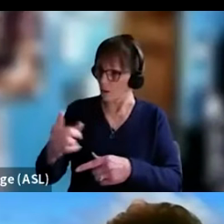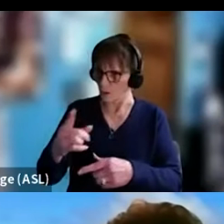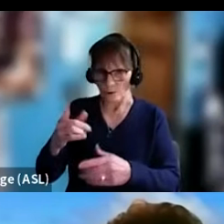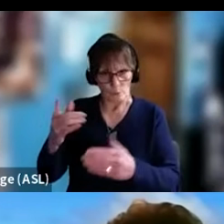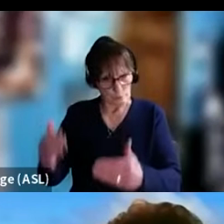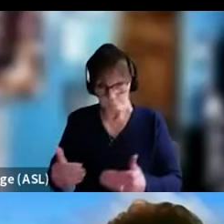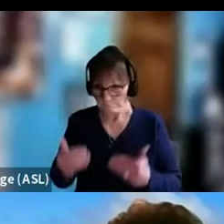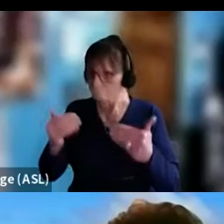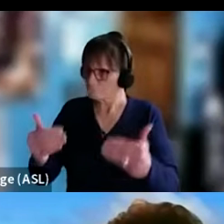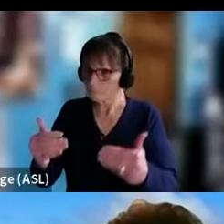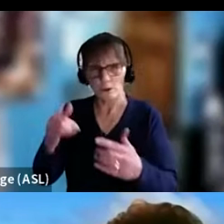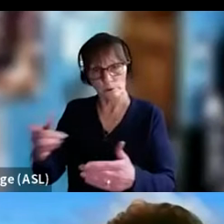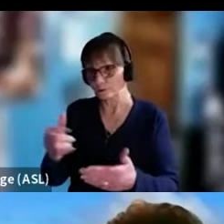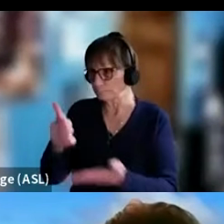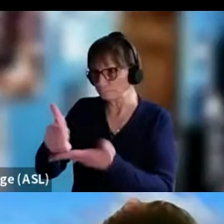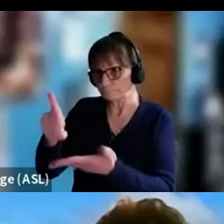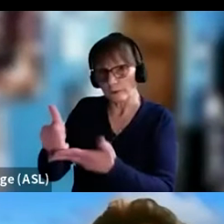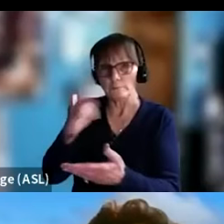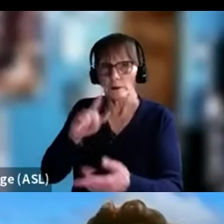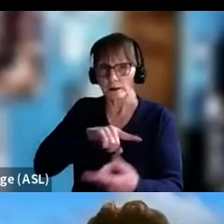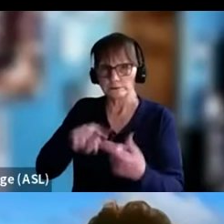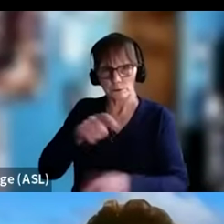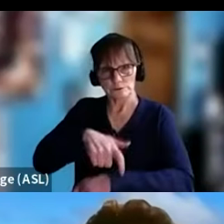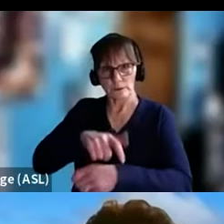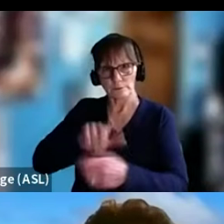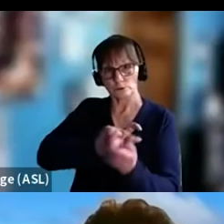until it was time for him to transition. That's really powerful thinking